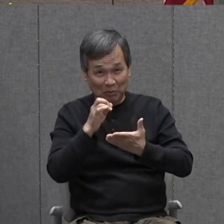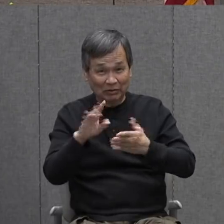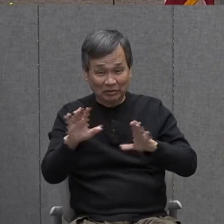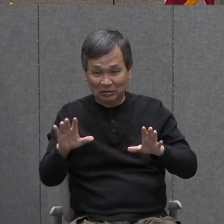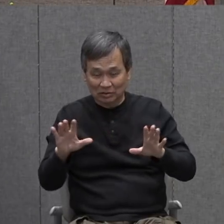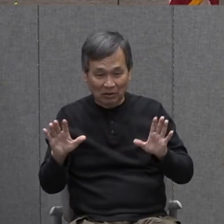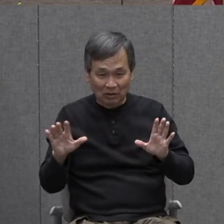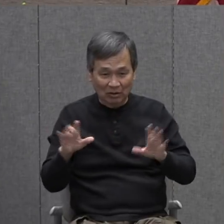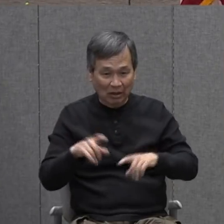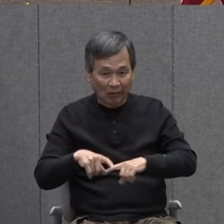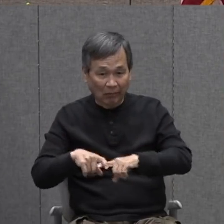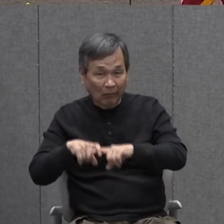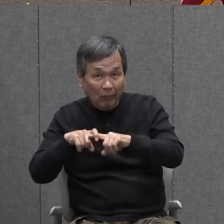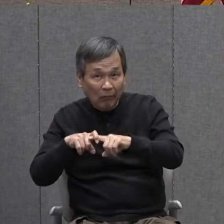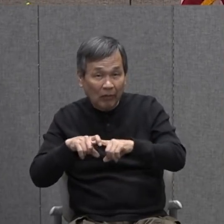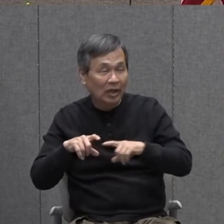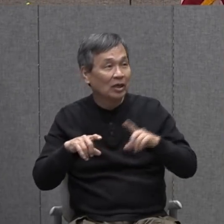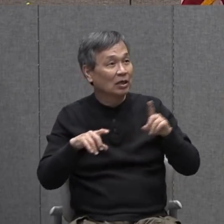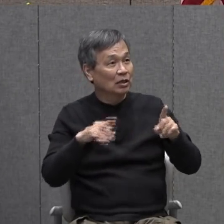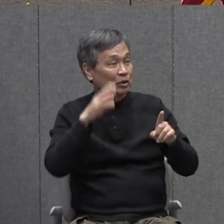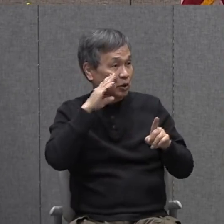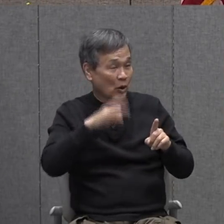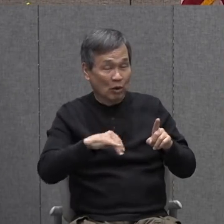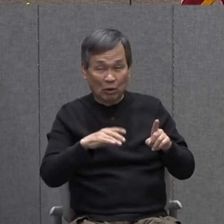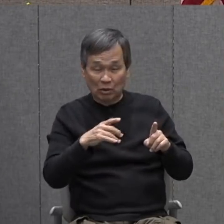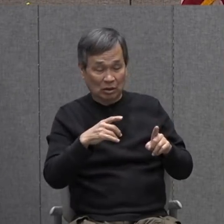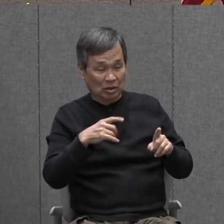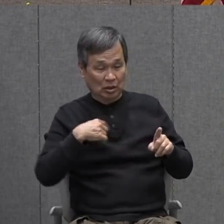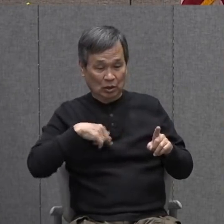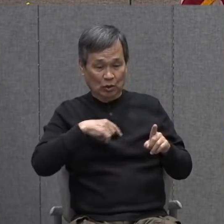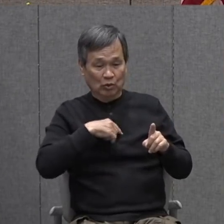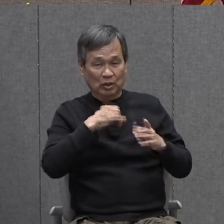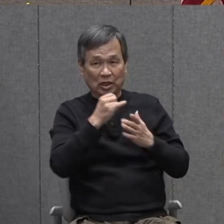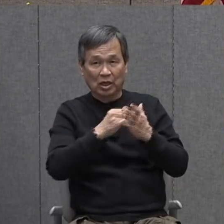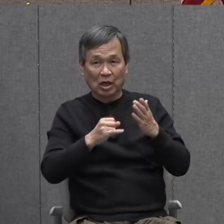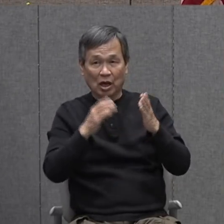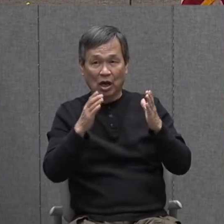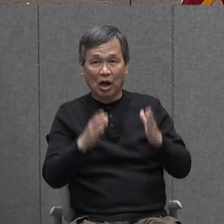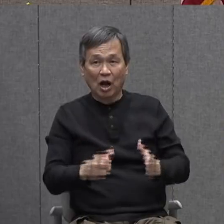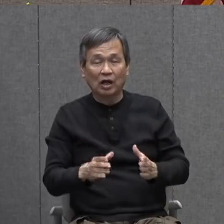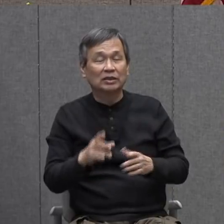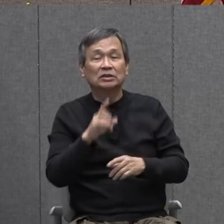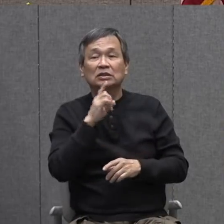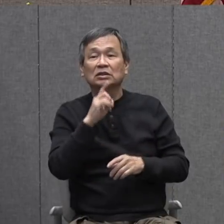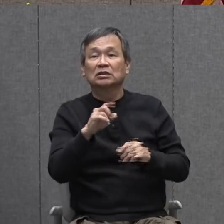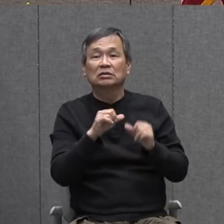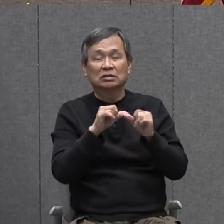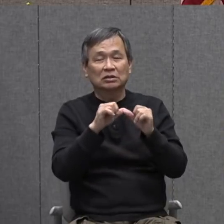because part of being an artist is sharing your artwork. What good would it be if you just sat at home